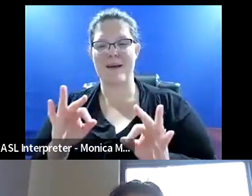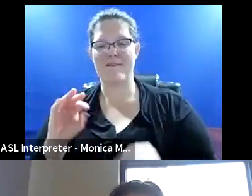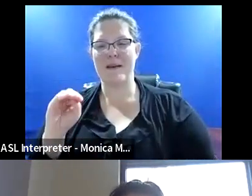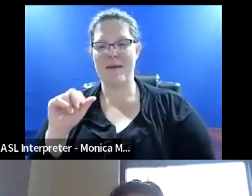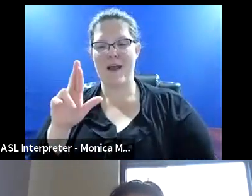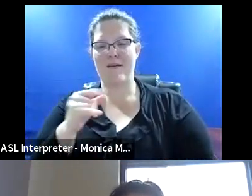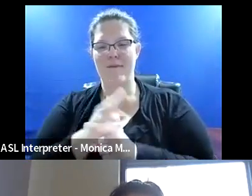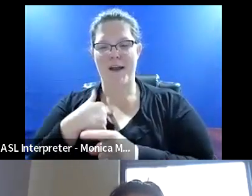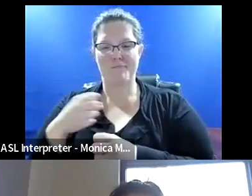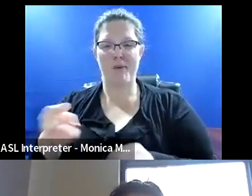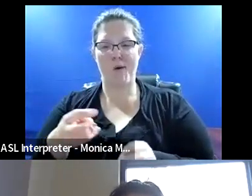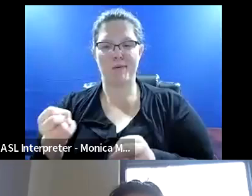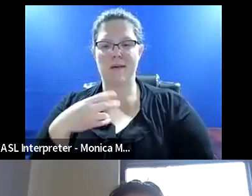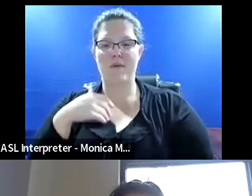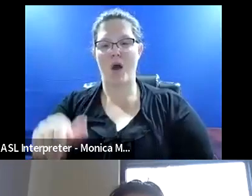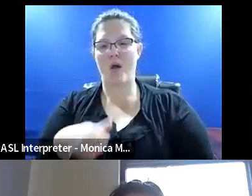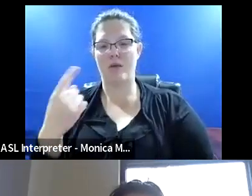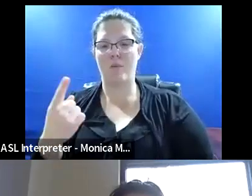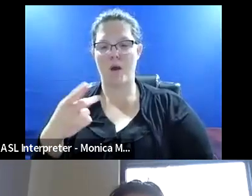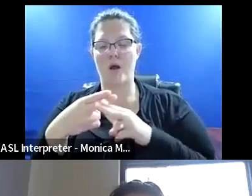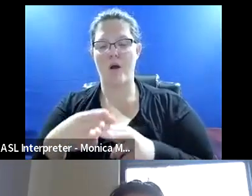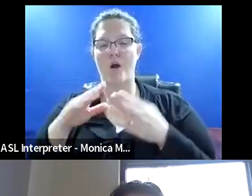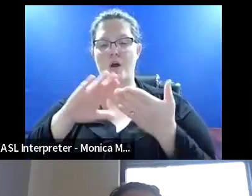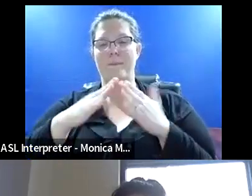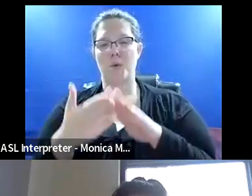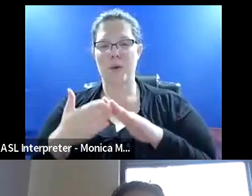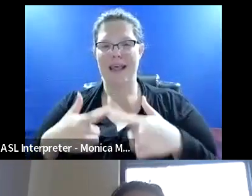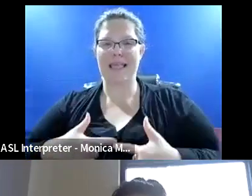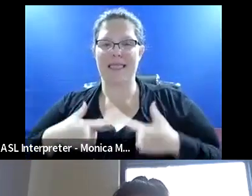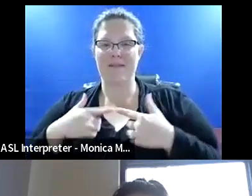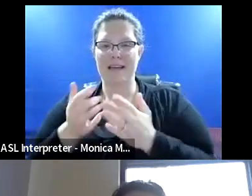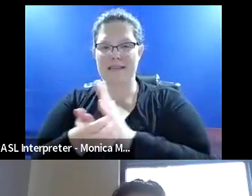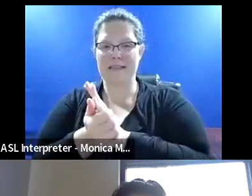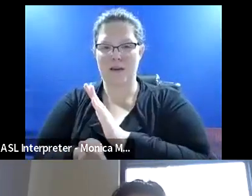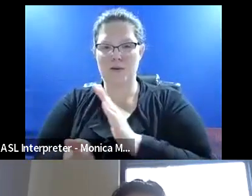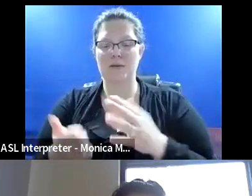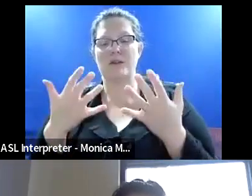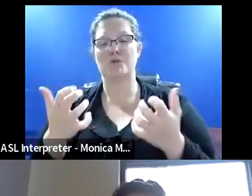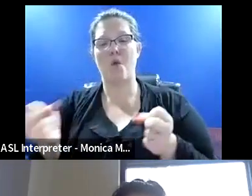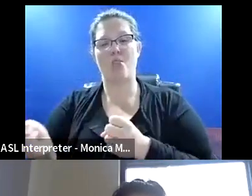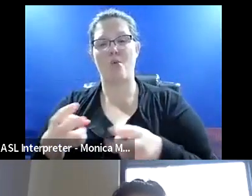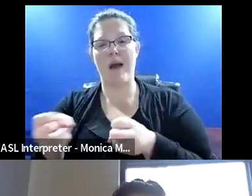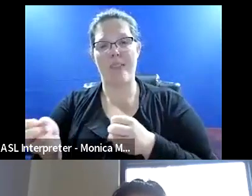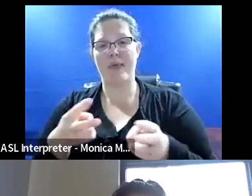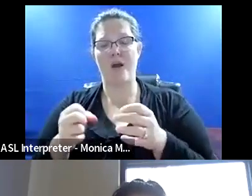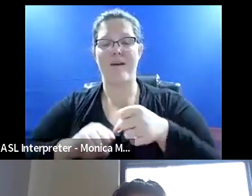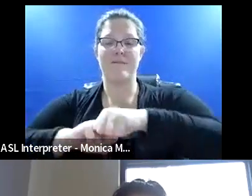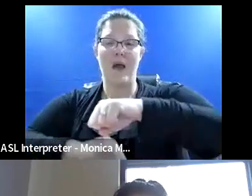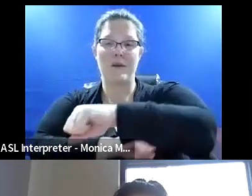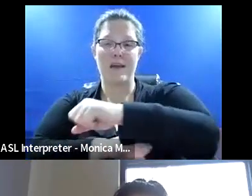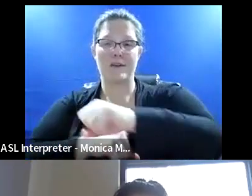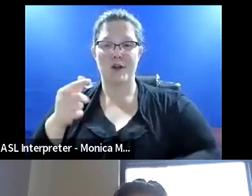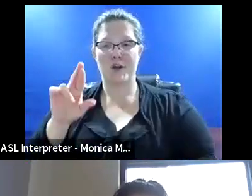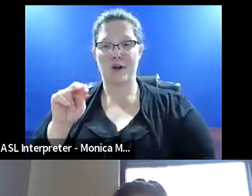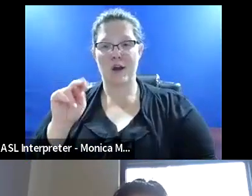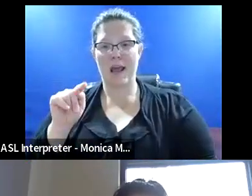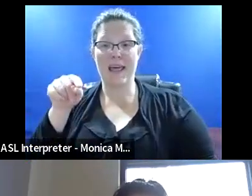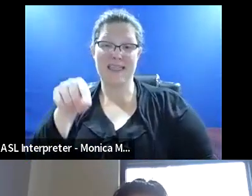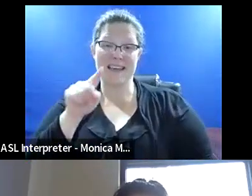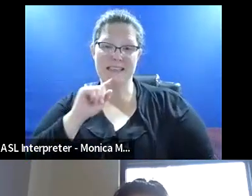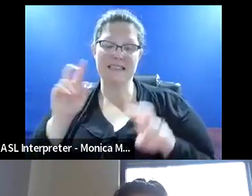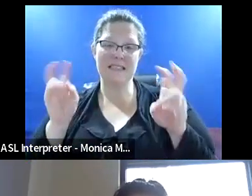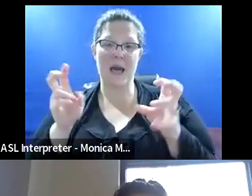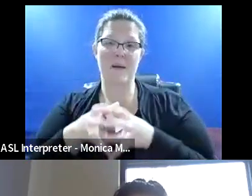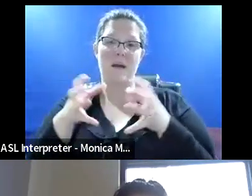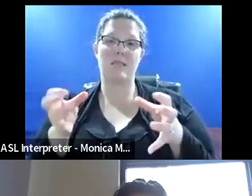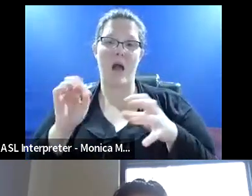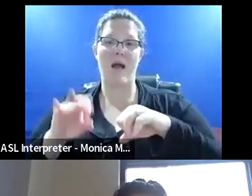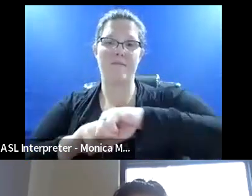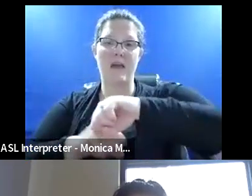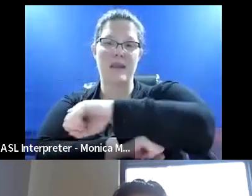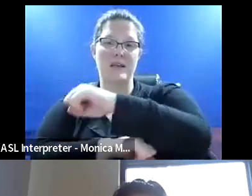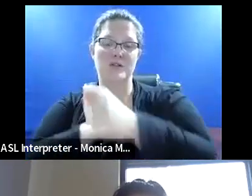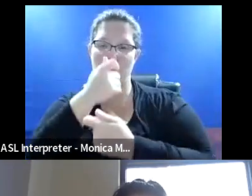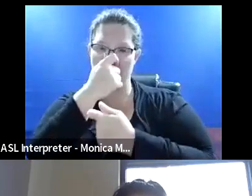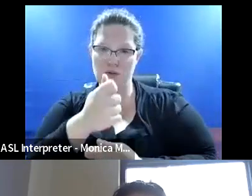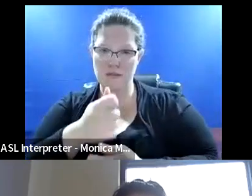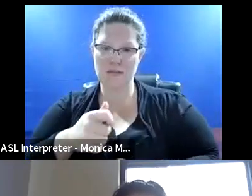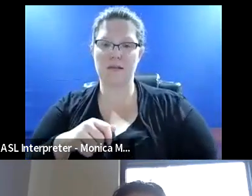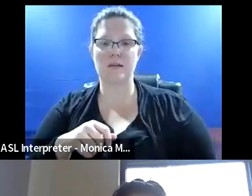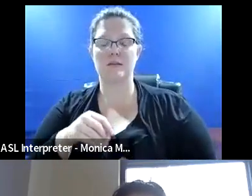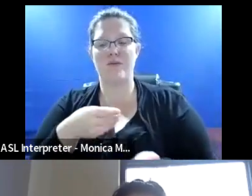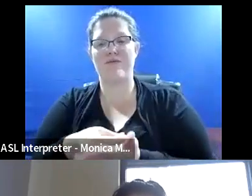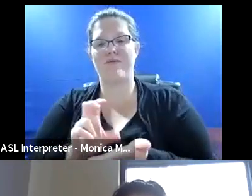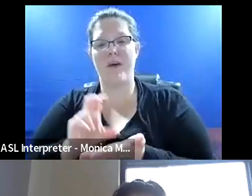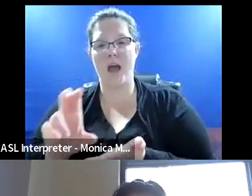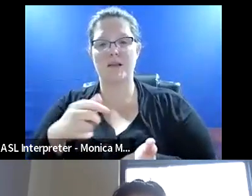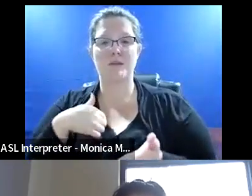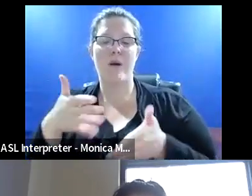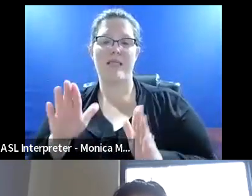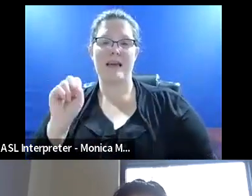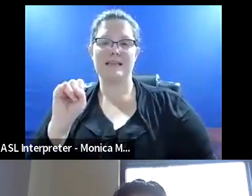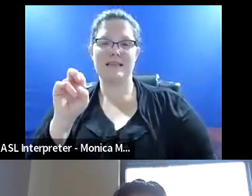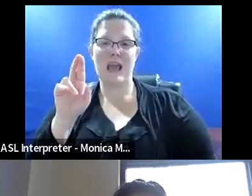AND MARY DROPPED IT INTO THE CHAT.